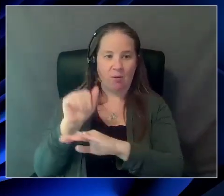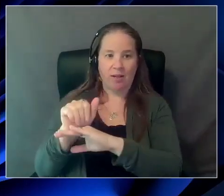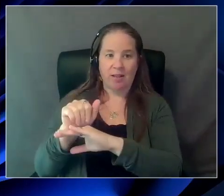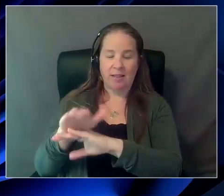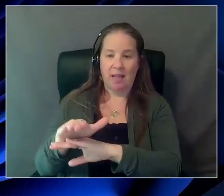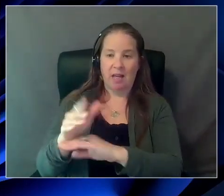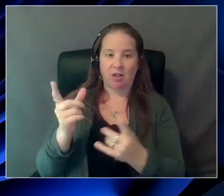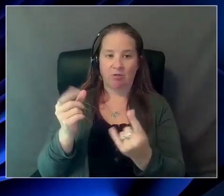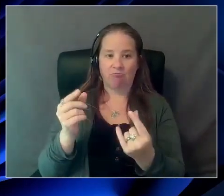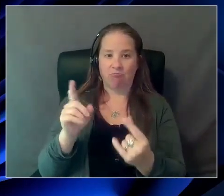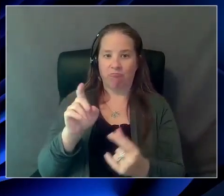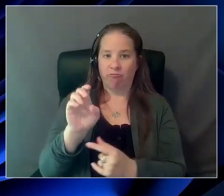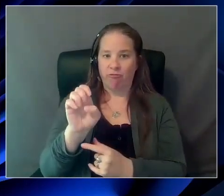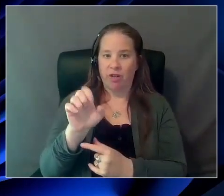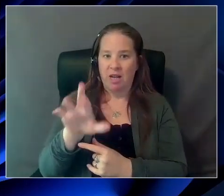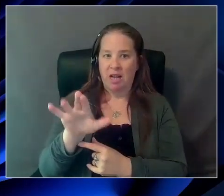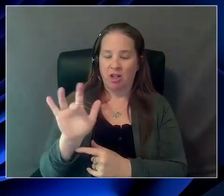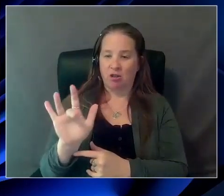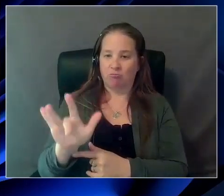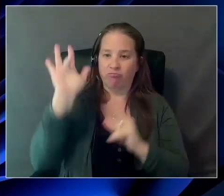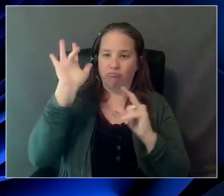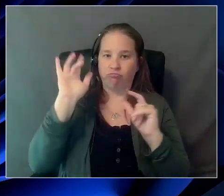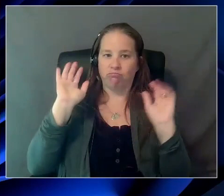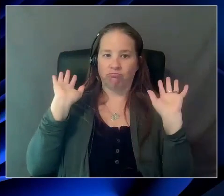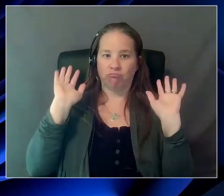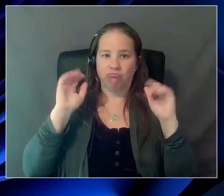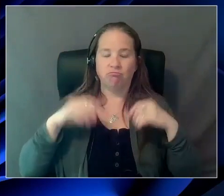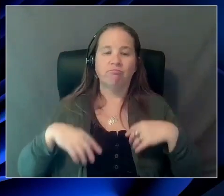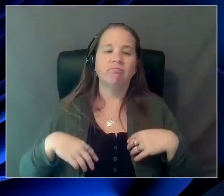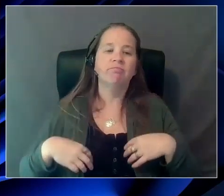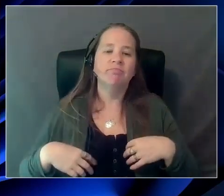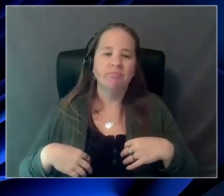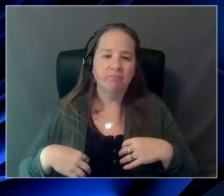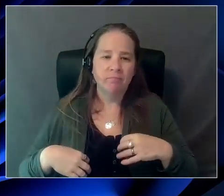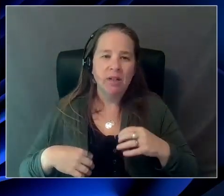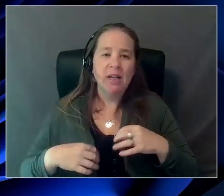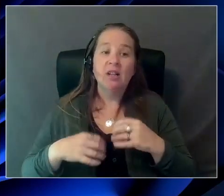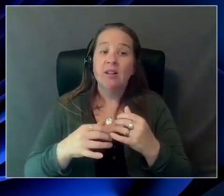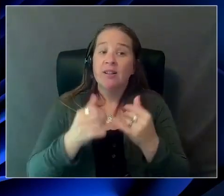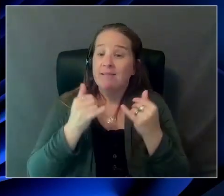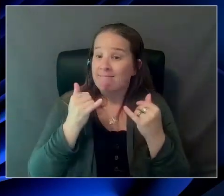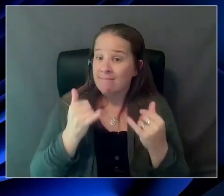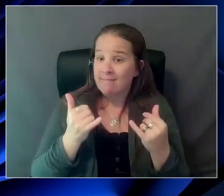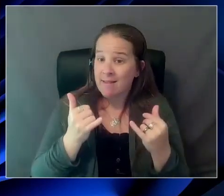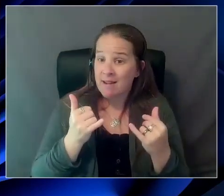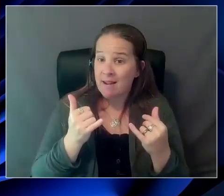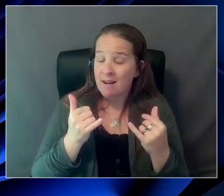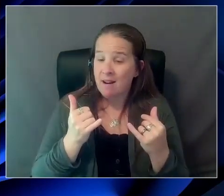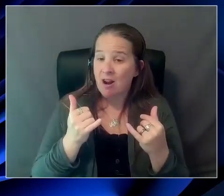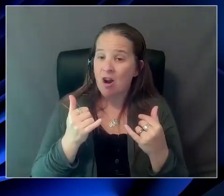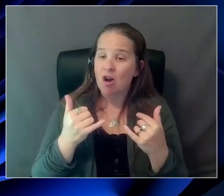that by pressing enter. And so now as we're chatting,